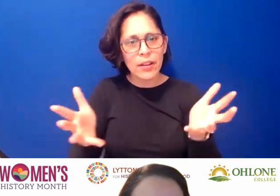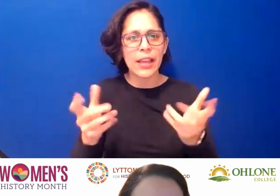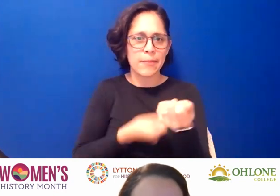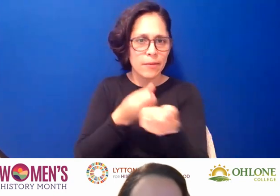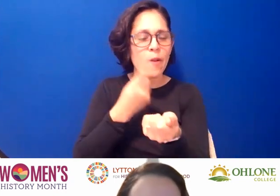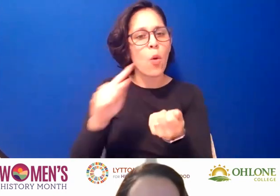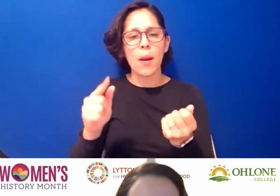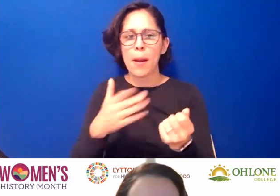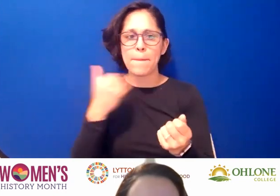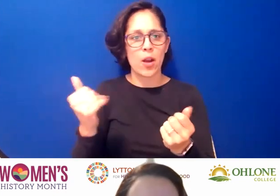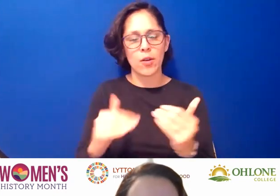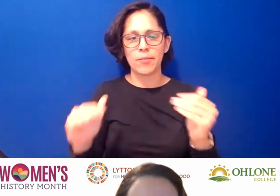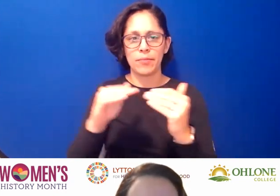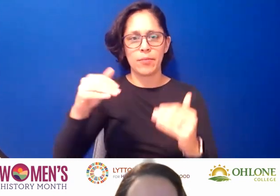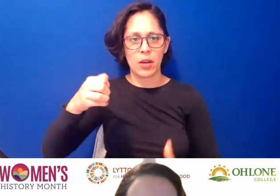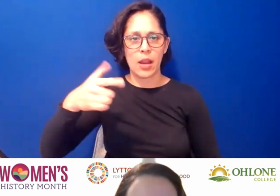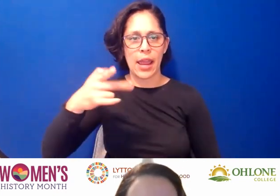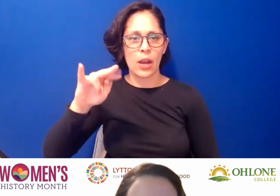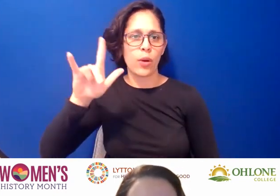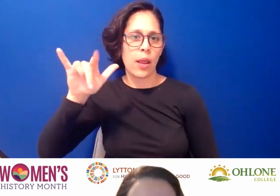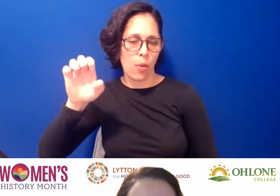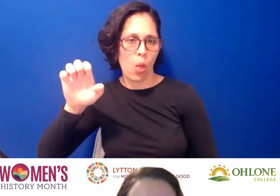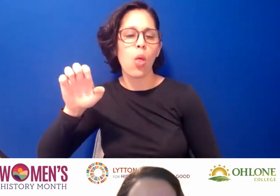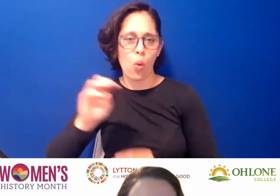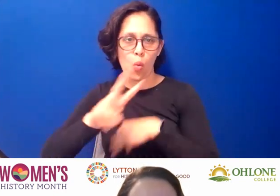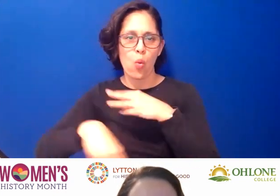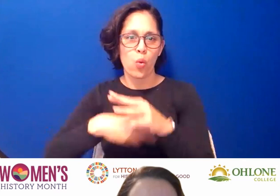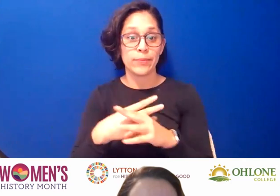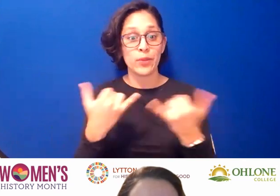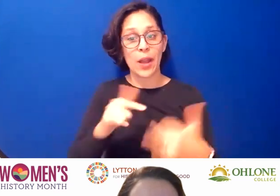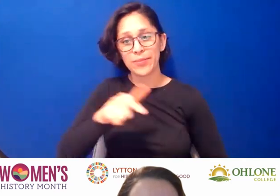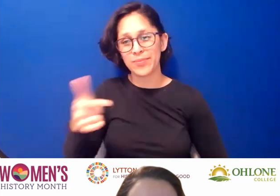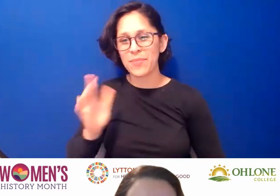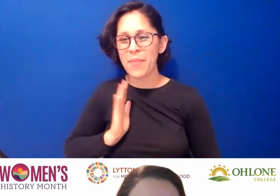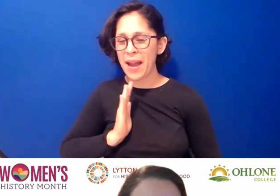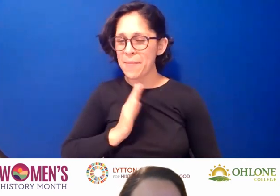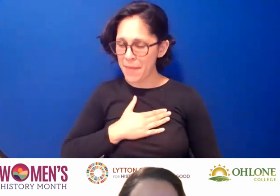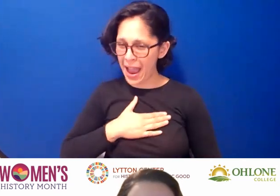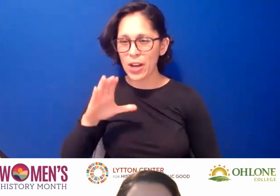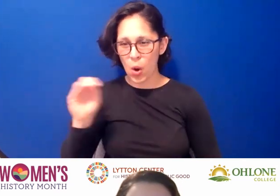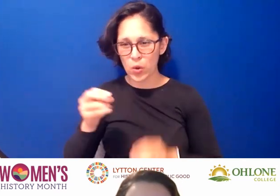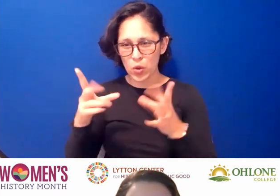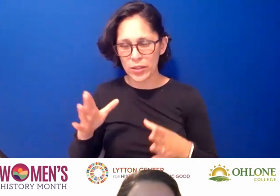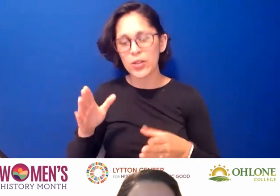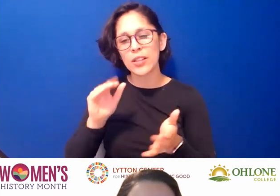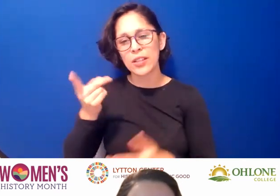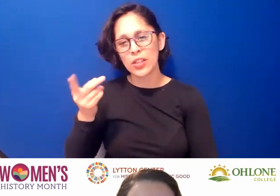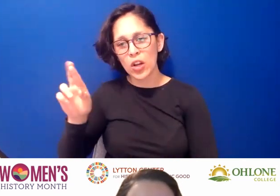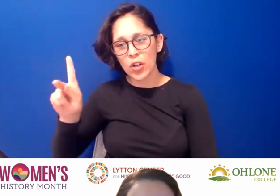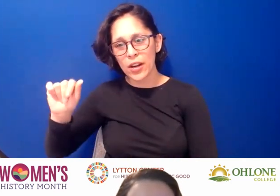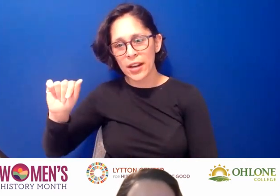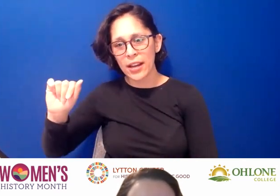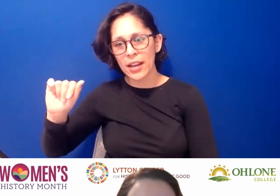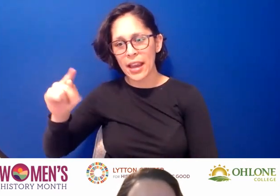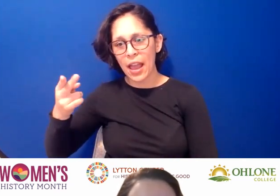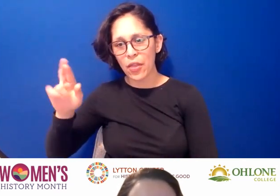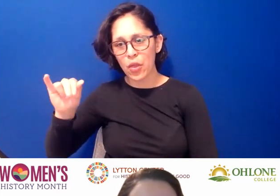Kyle Livie (he/him/his): So I'm going to hand things over to my co-director Dr. Katherine Michel, but we encourage you, as you're